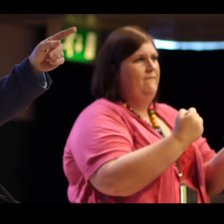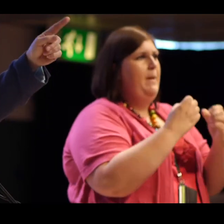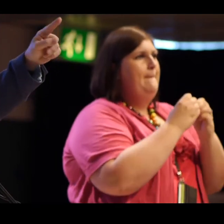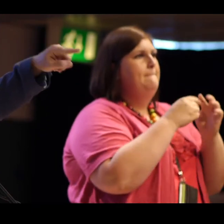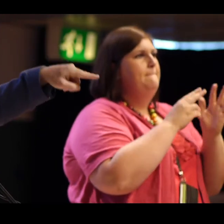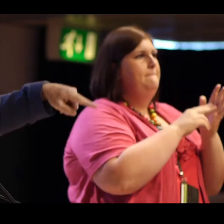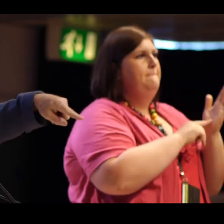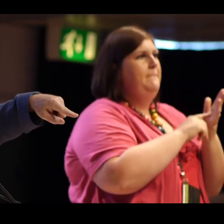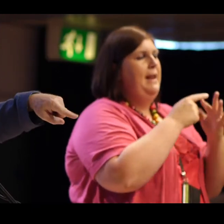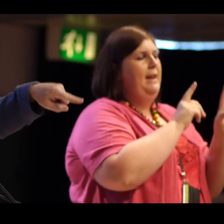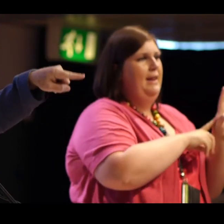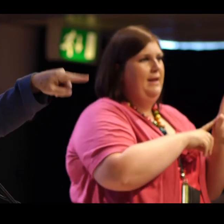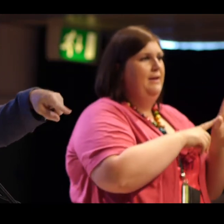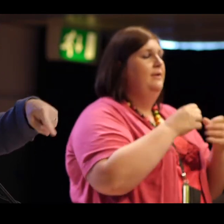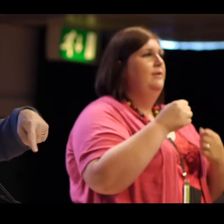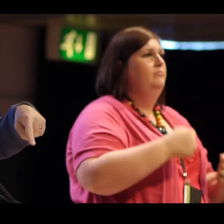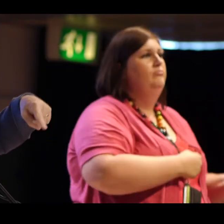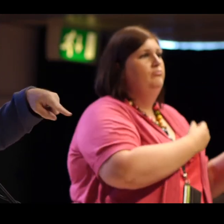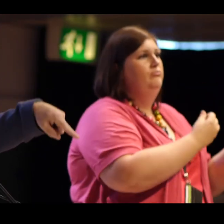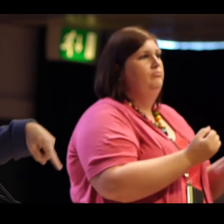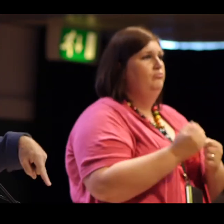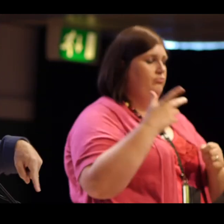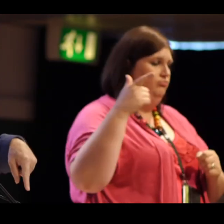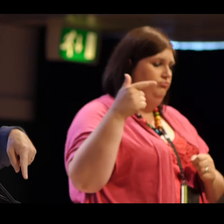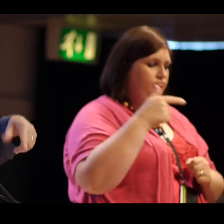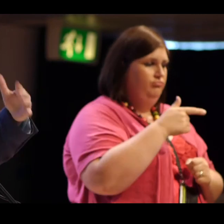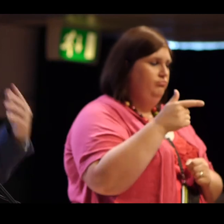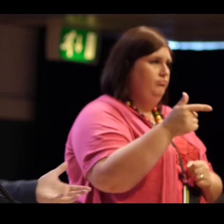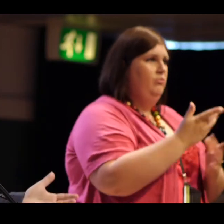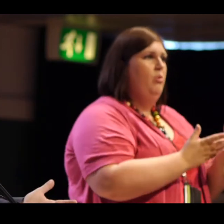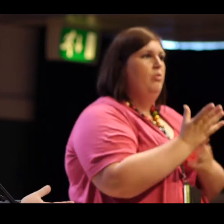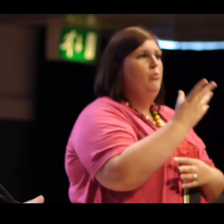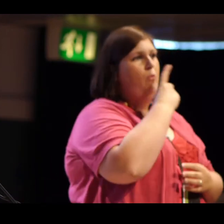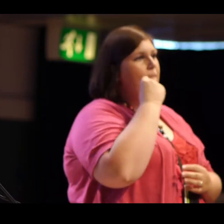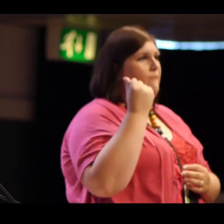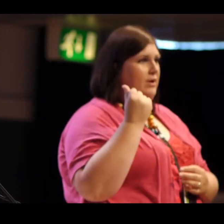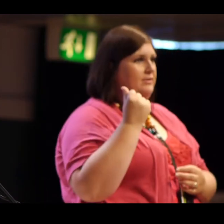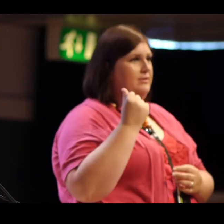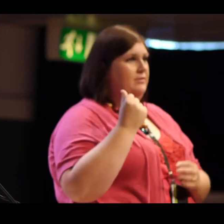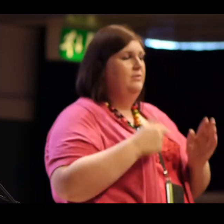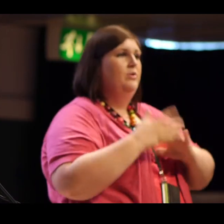all the way through England, down through France, to come on holiday.